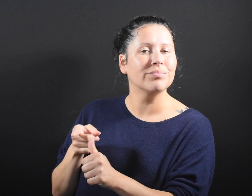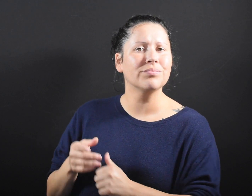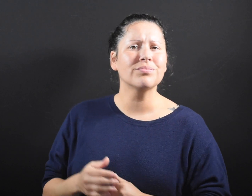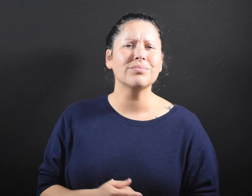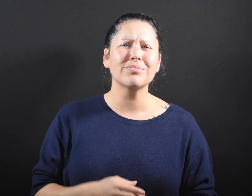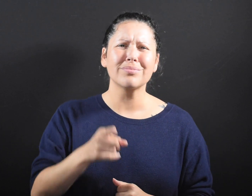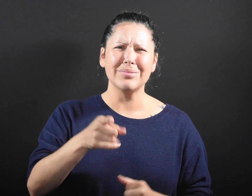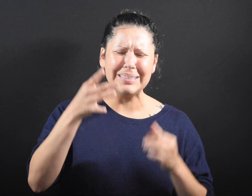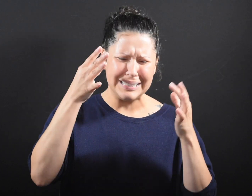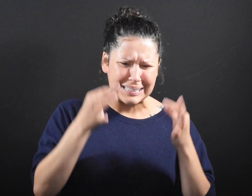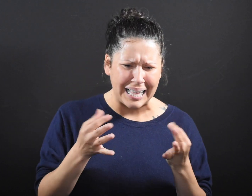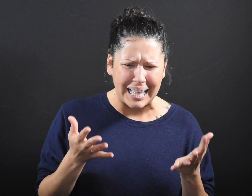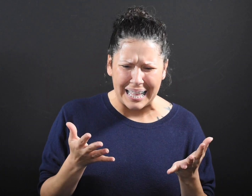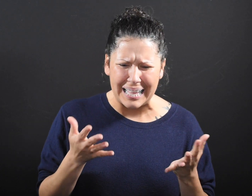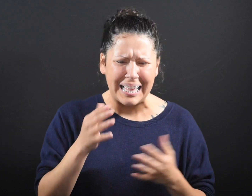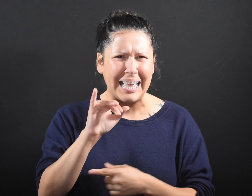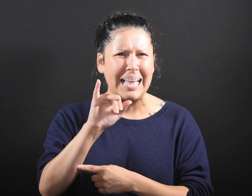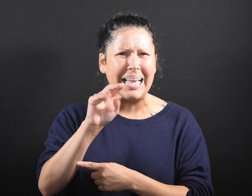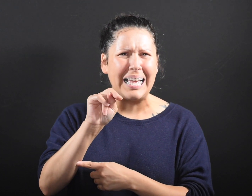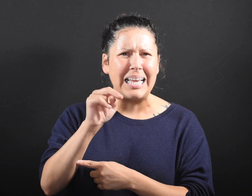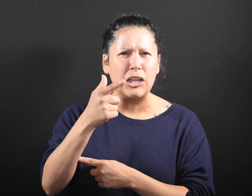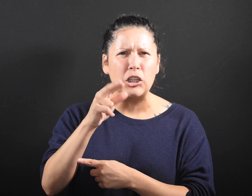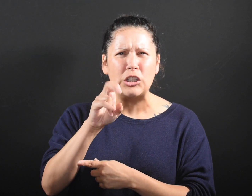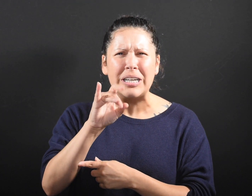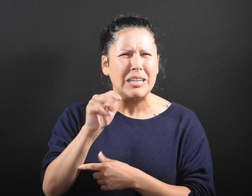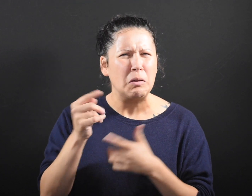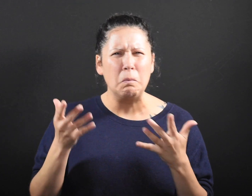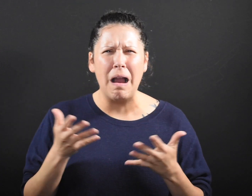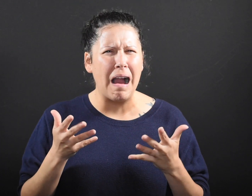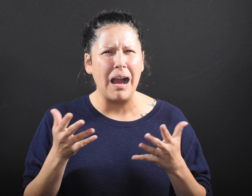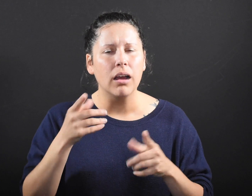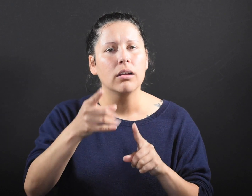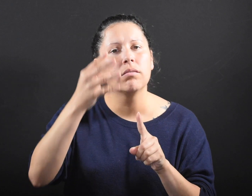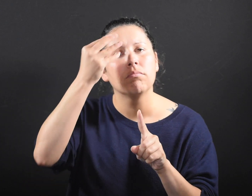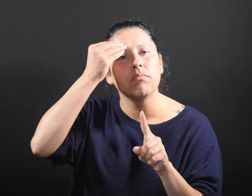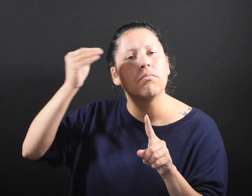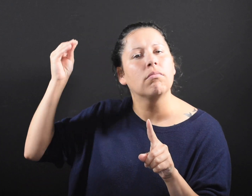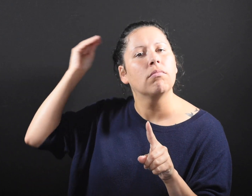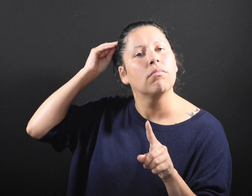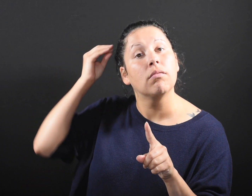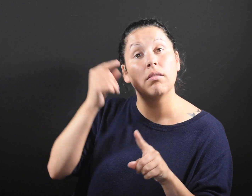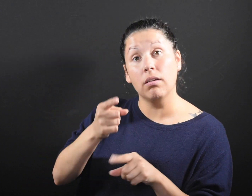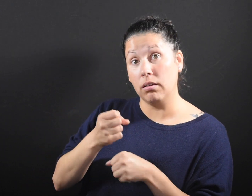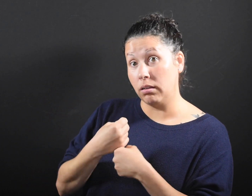avoids potential contaminants from processing or packaging, and you can choose the ingredients.